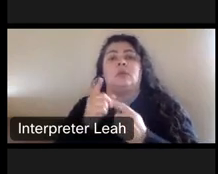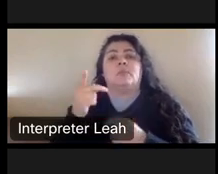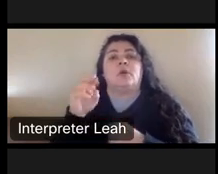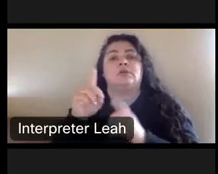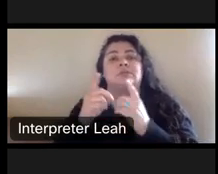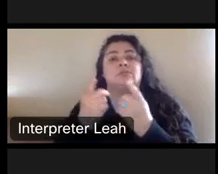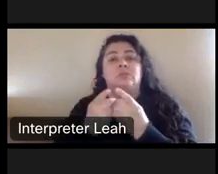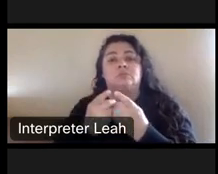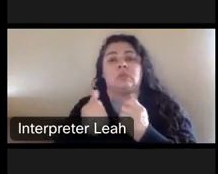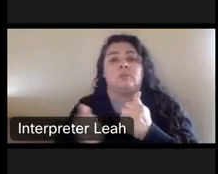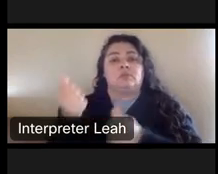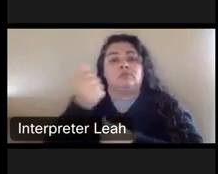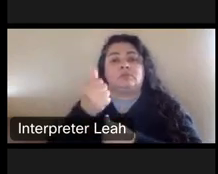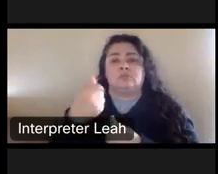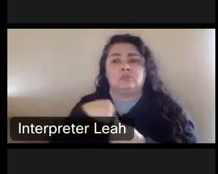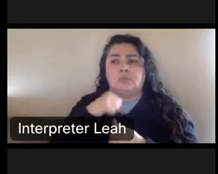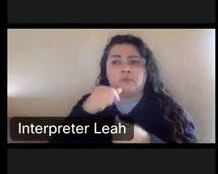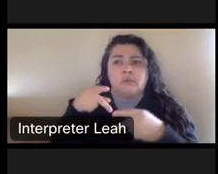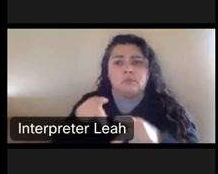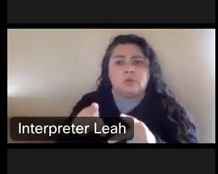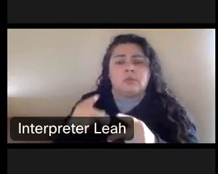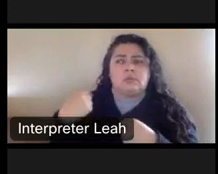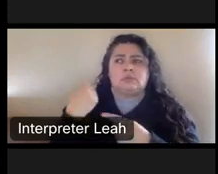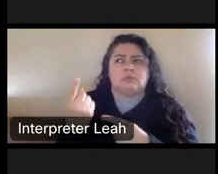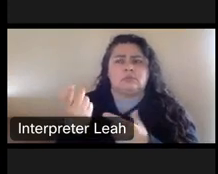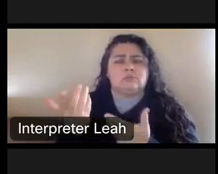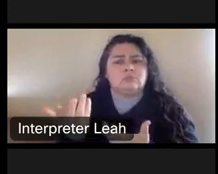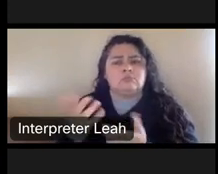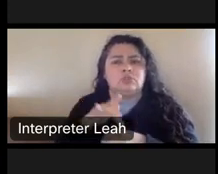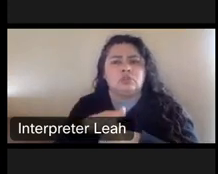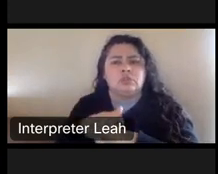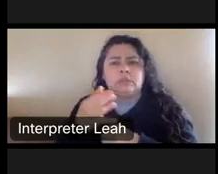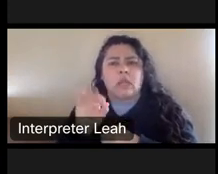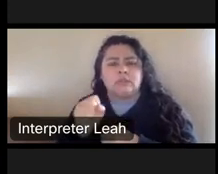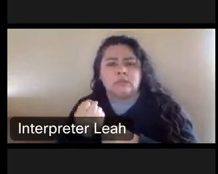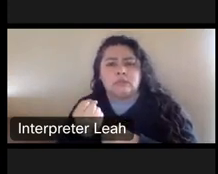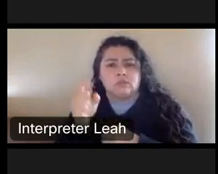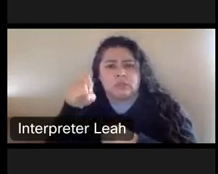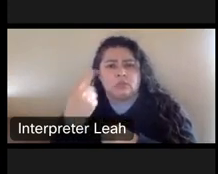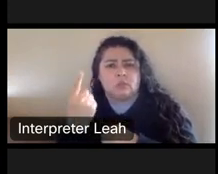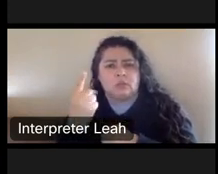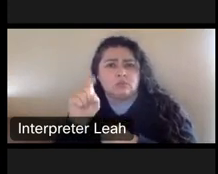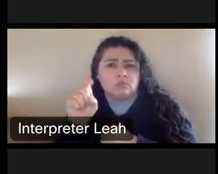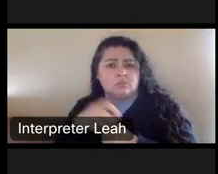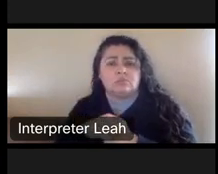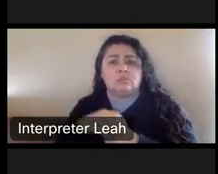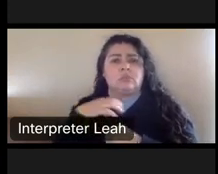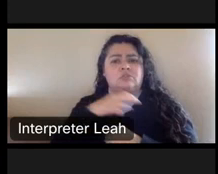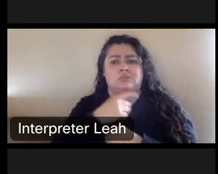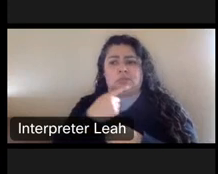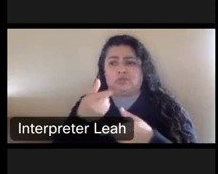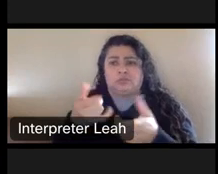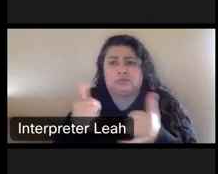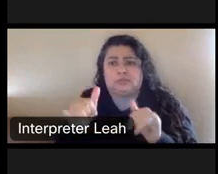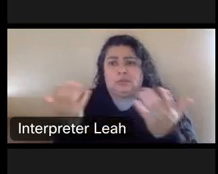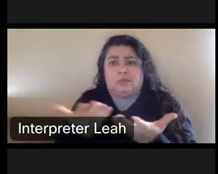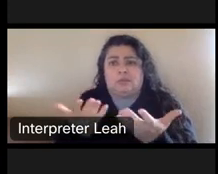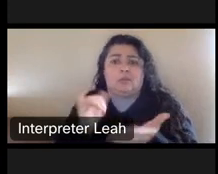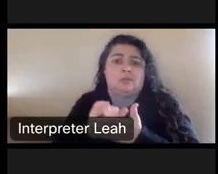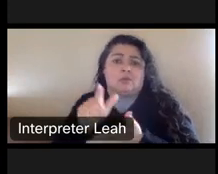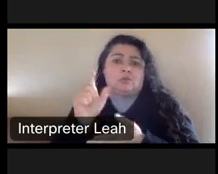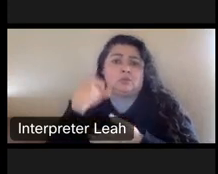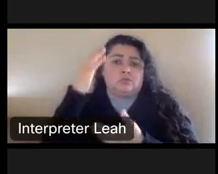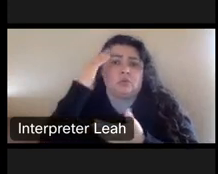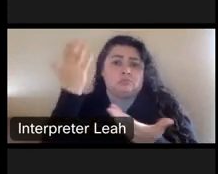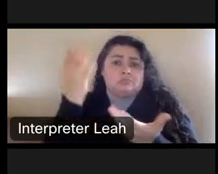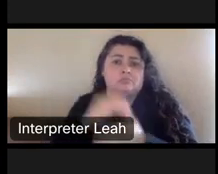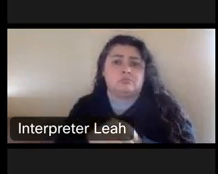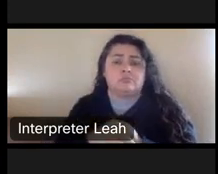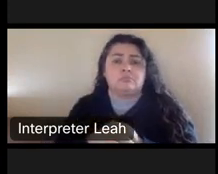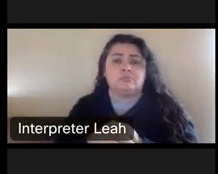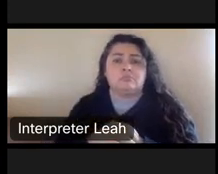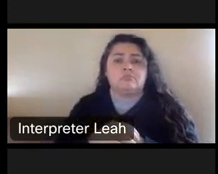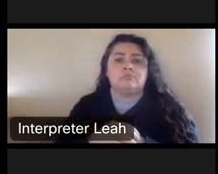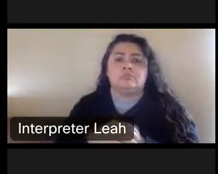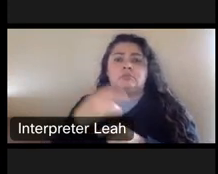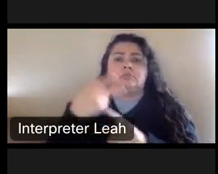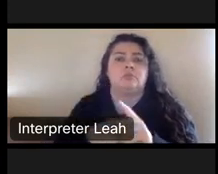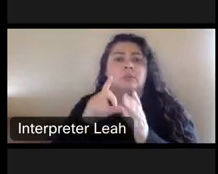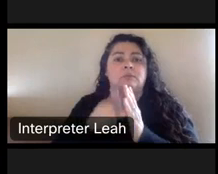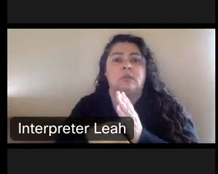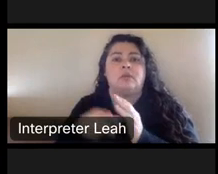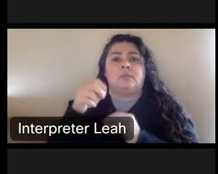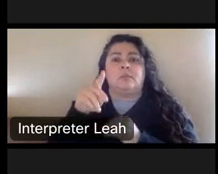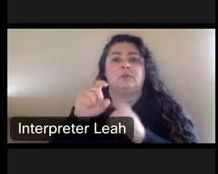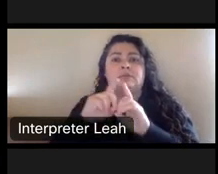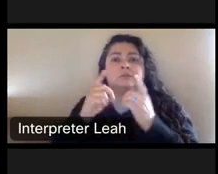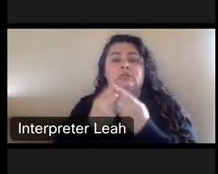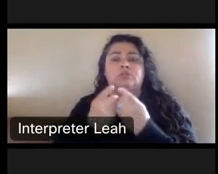And they were like, we haven't had a permit since early 90. S, do we need 1 and the commissioner said, well, you're still here, aren't you? So that's all. You need to know. Well, just 2 months later the park's district met with Kelly and.